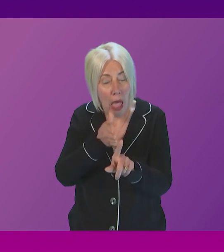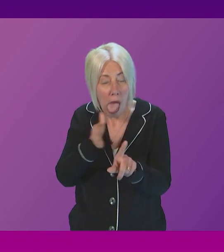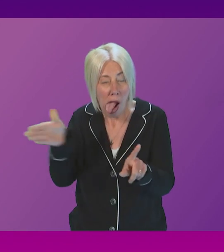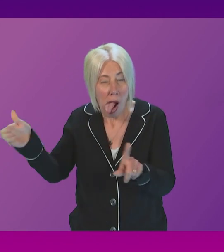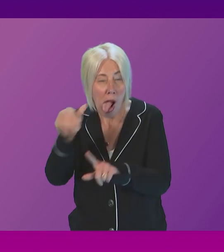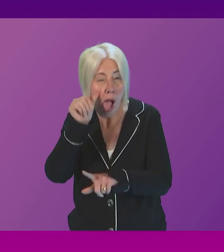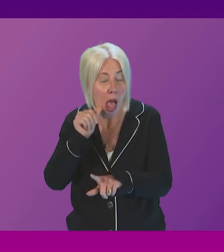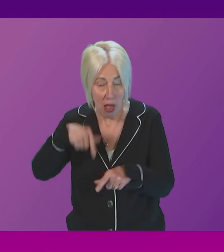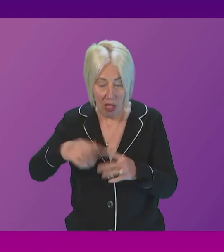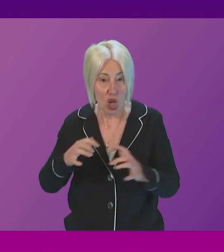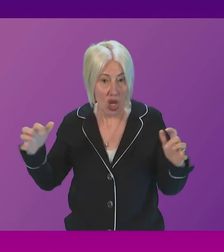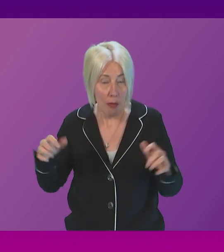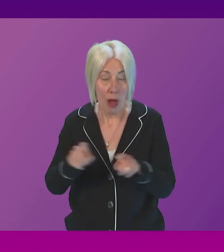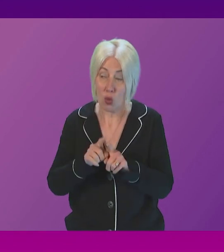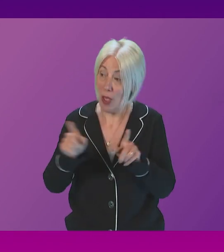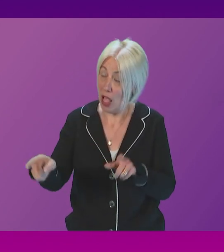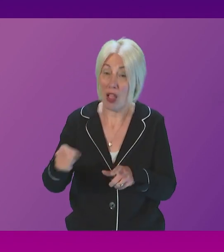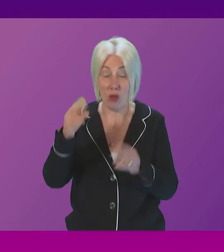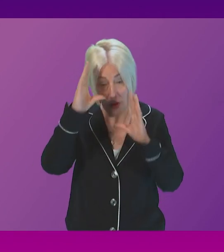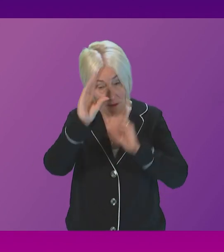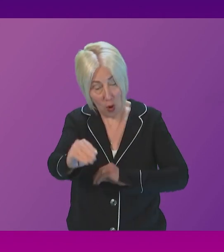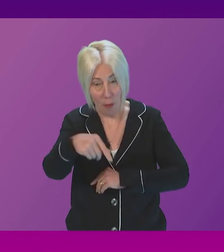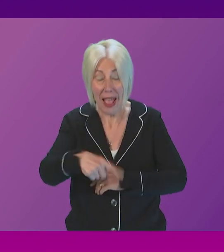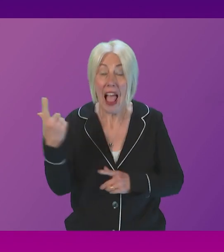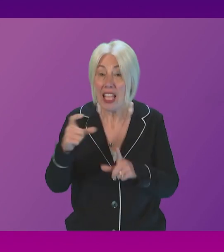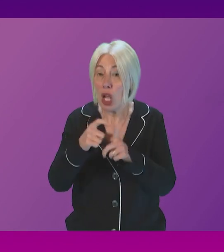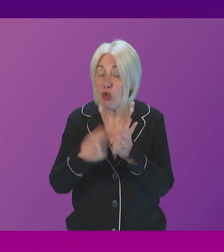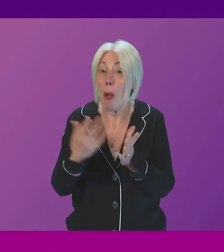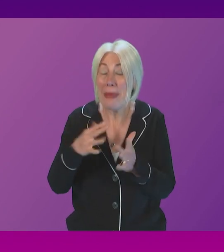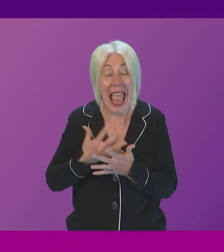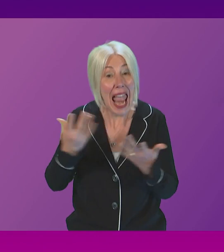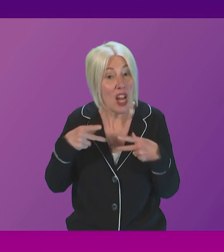Can you inform Parliament whether Douglas Ross has made any attempt to correct the record or